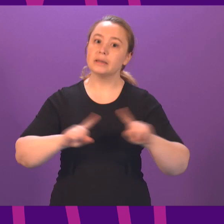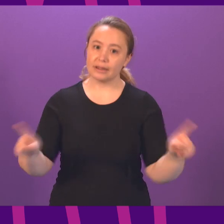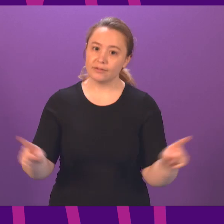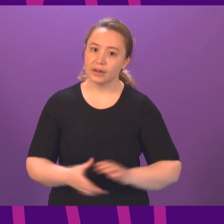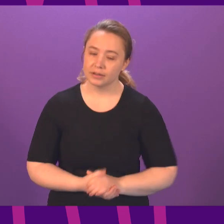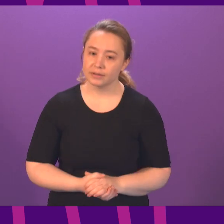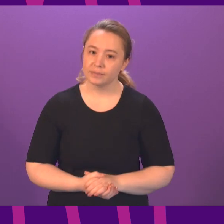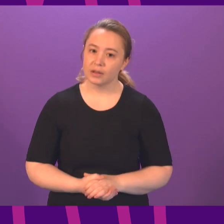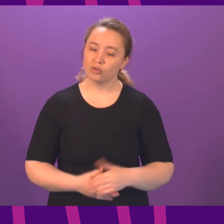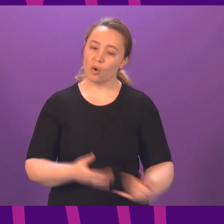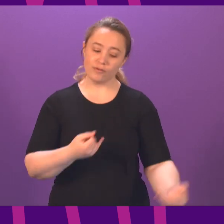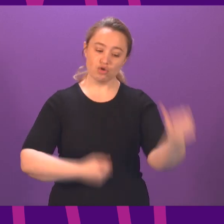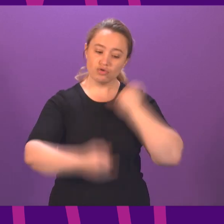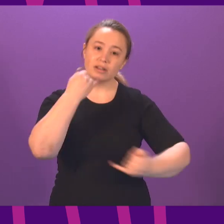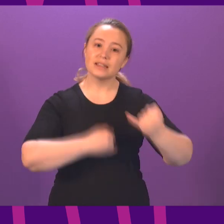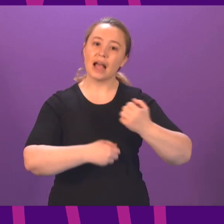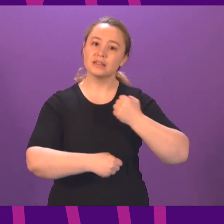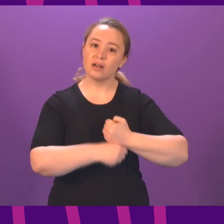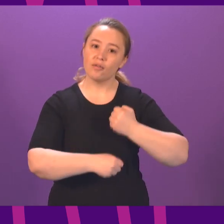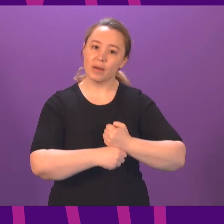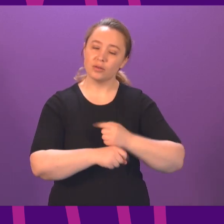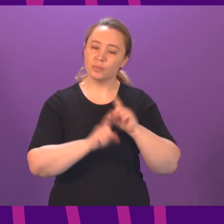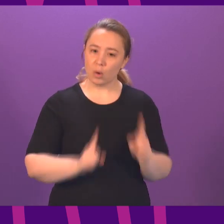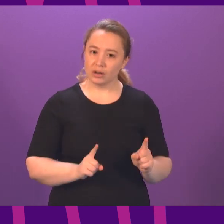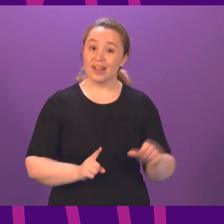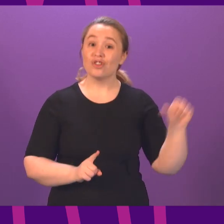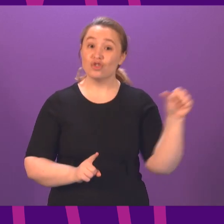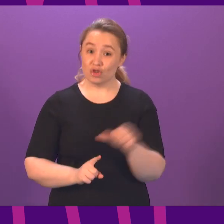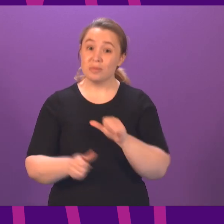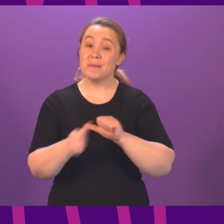of Governments such as ours is that we should have been better prepared for a SARS-type